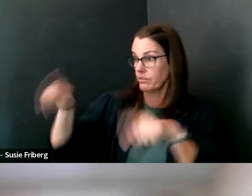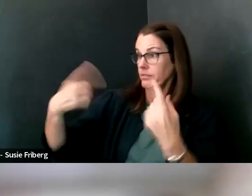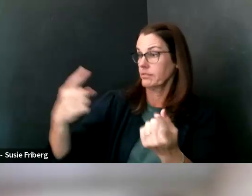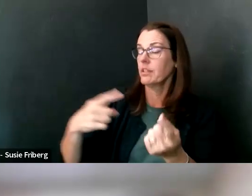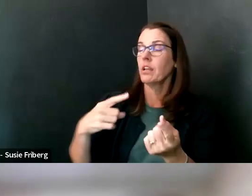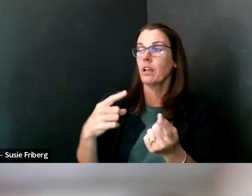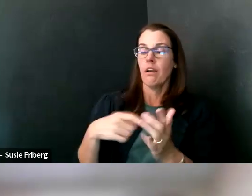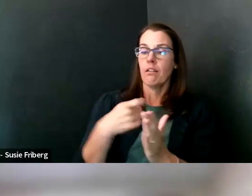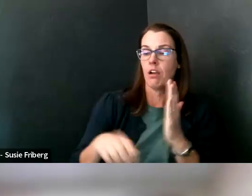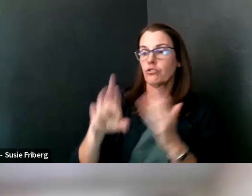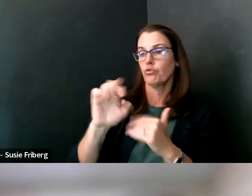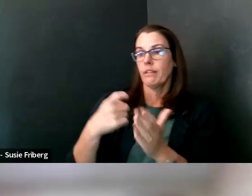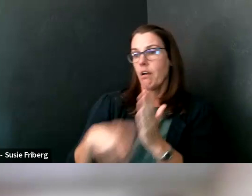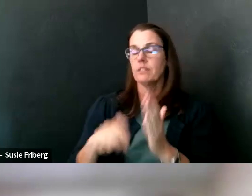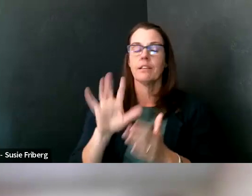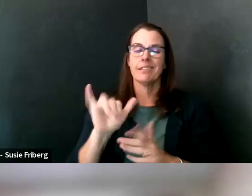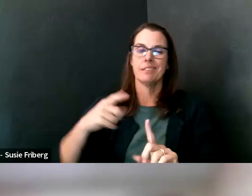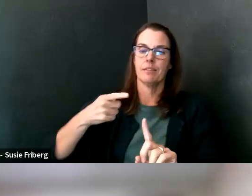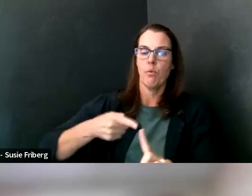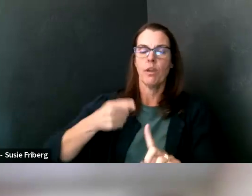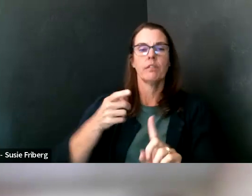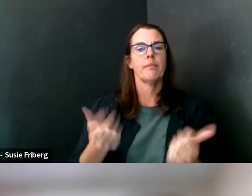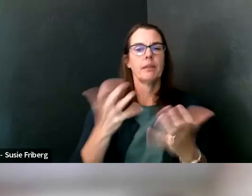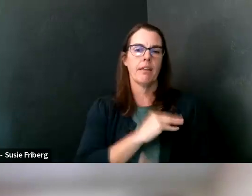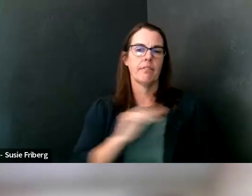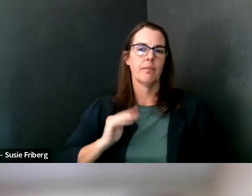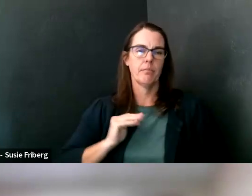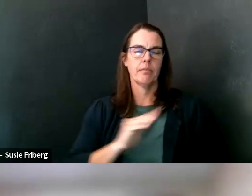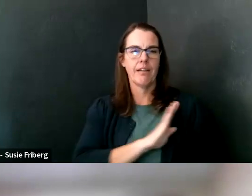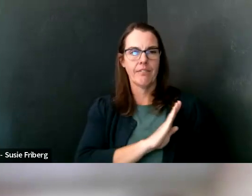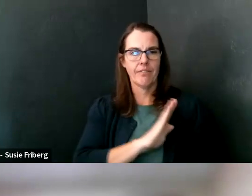this is a point of many of the board members are in alignment. In saying that, we understand Oregon